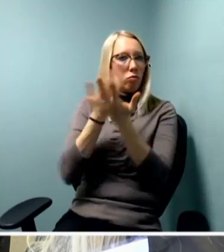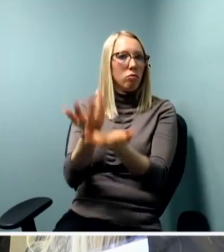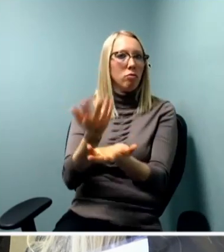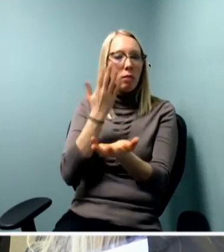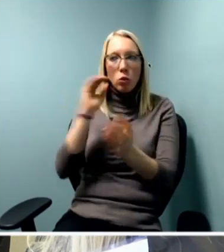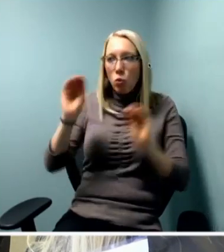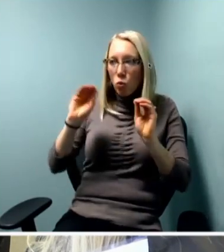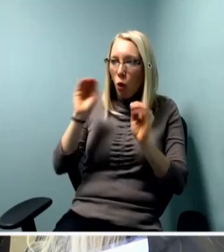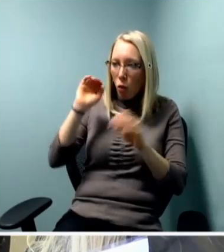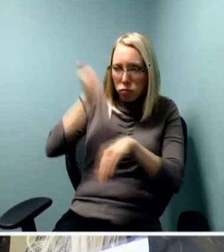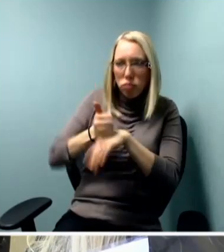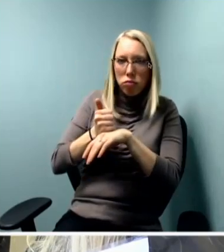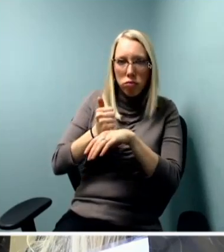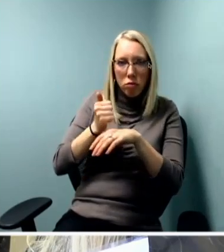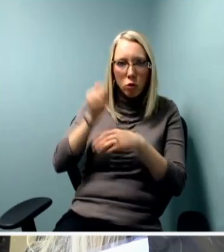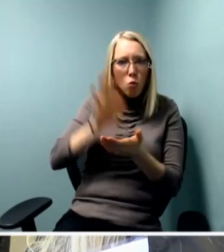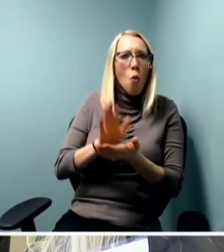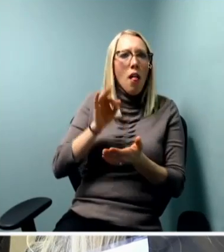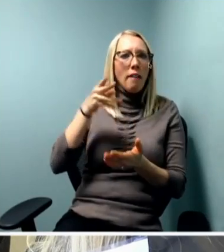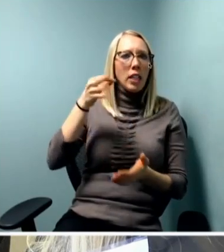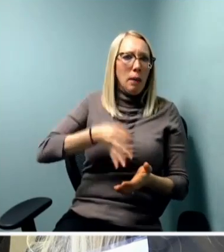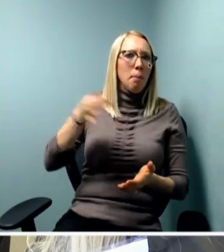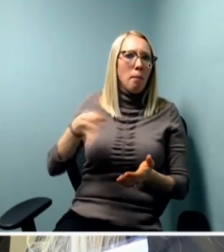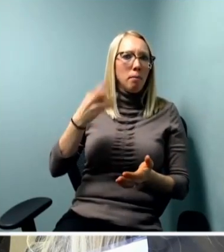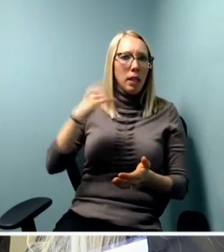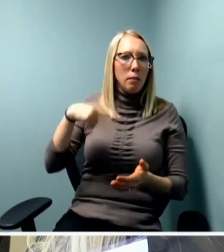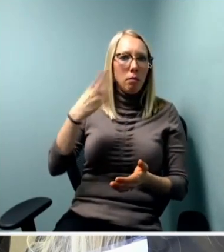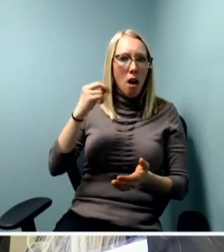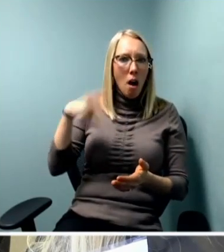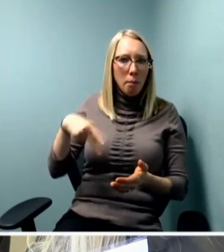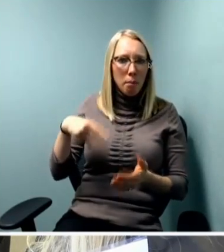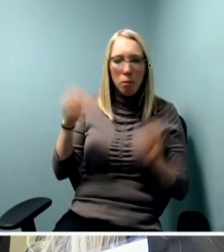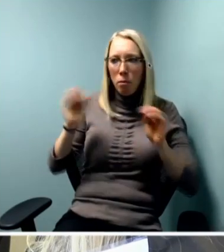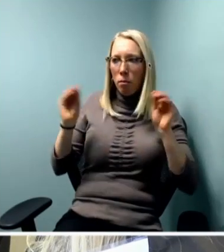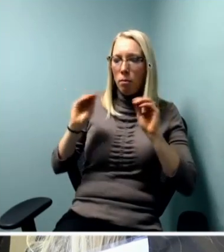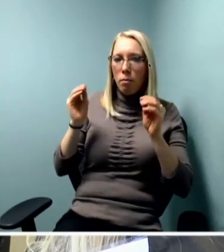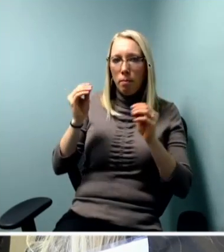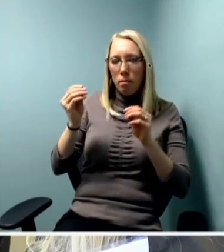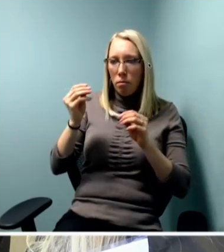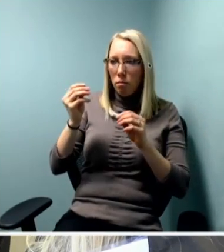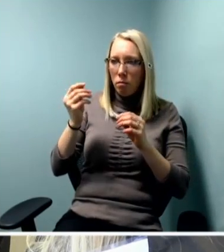There was no school of professional break dancing, or professional graffiti artist.